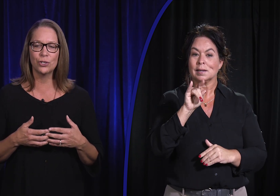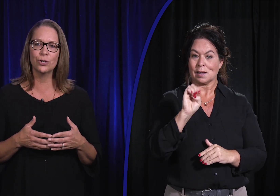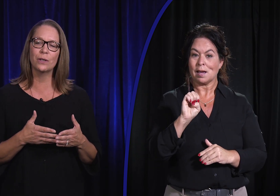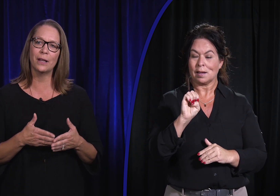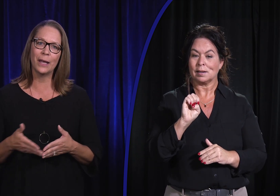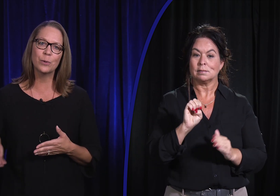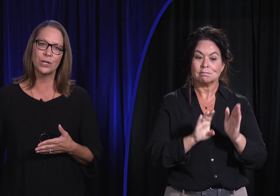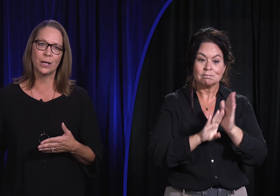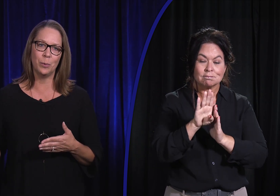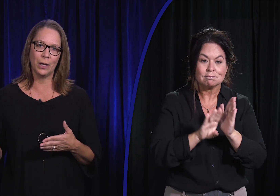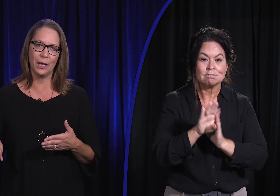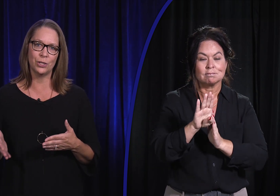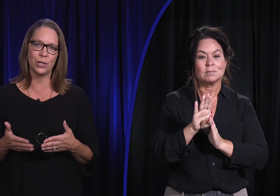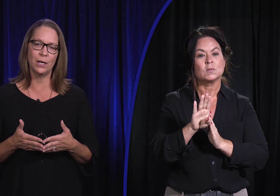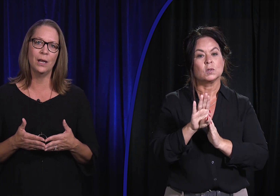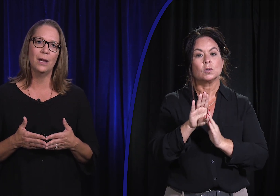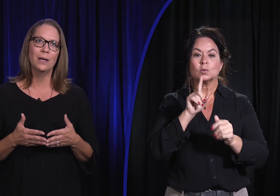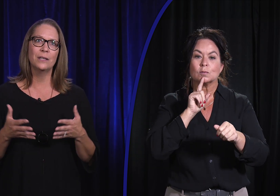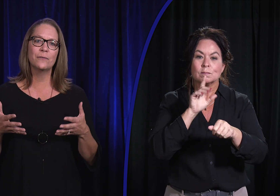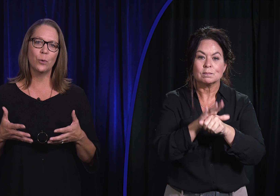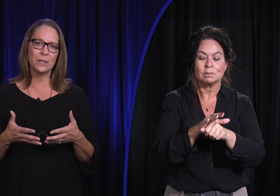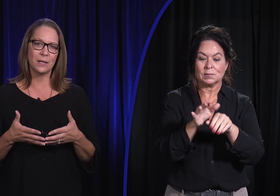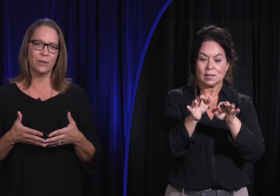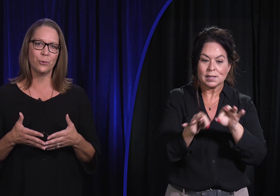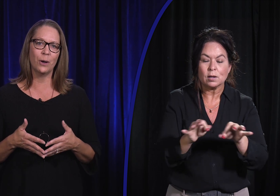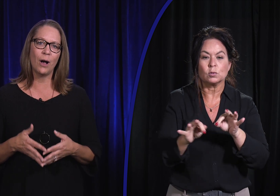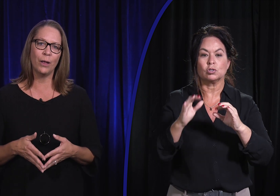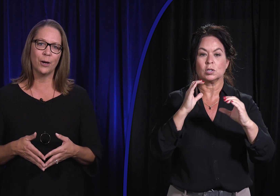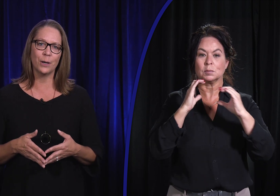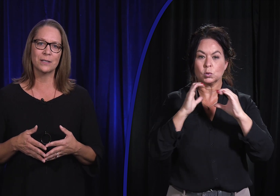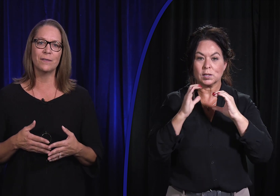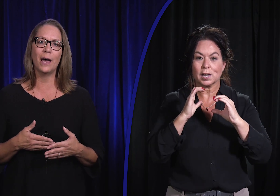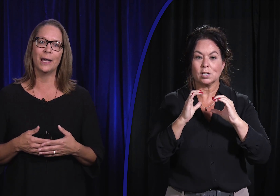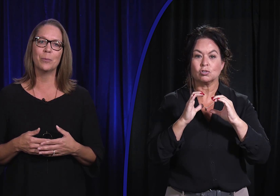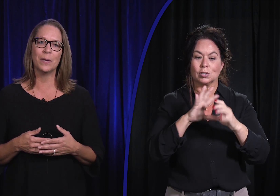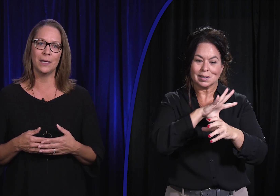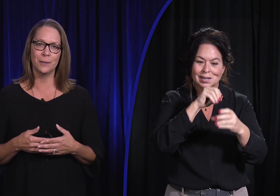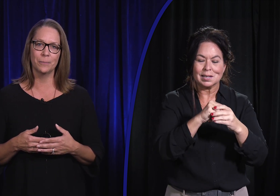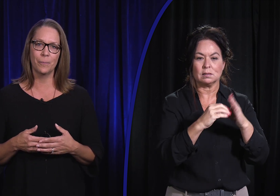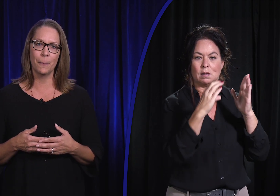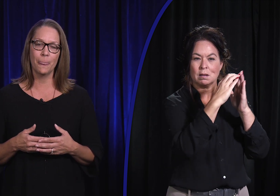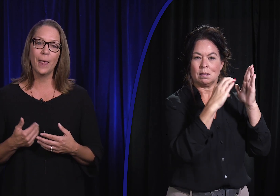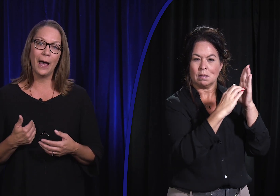that language and communication is focused on throughout all areas of the IEP.